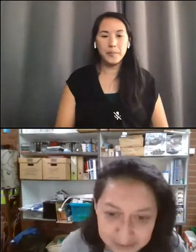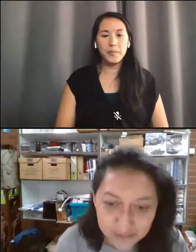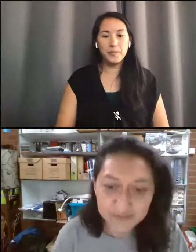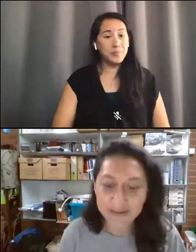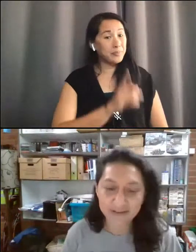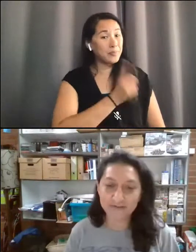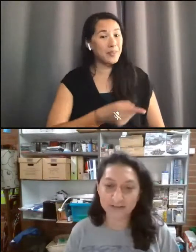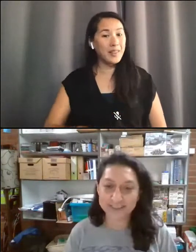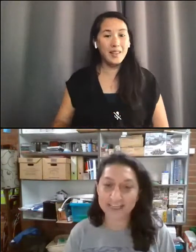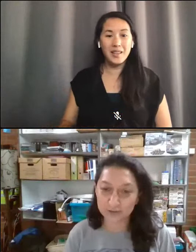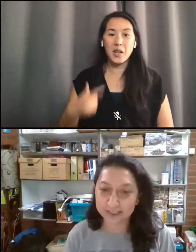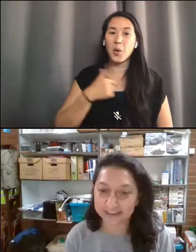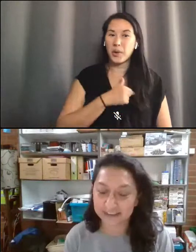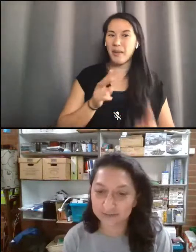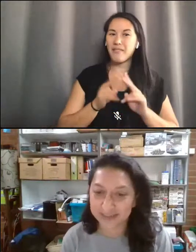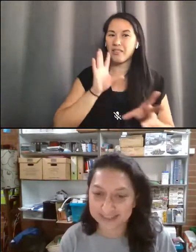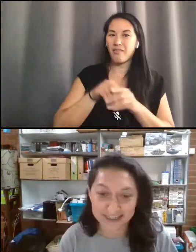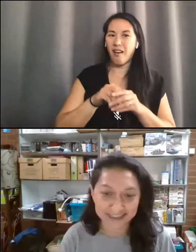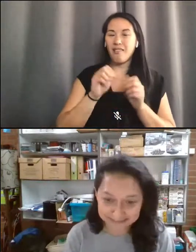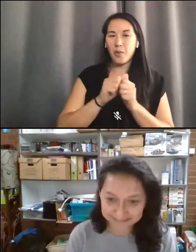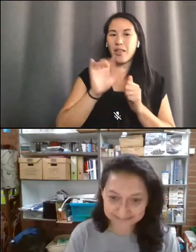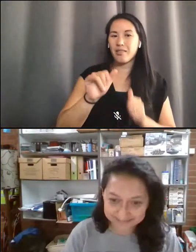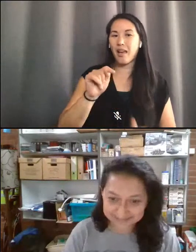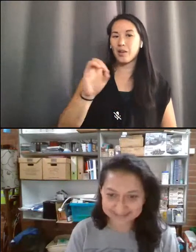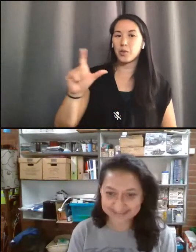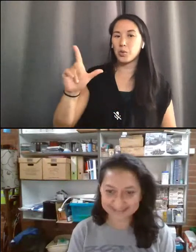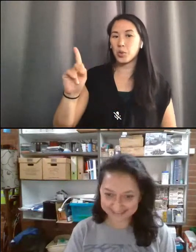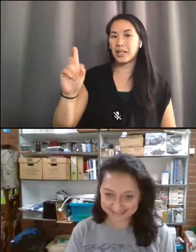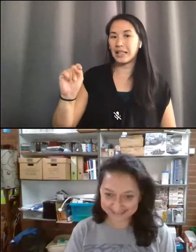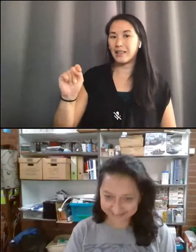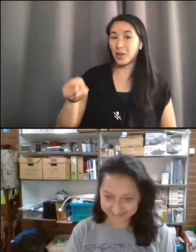so we've been very involved in that toolkit that you've been designing fantastic i am going to post